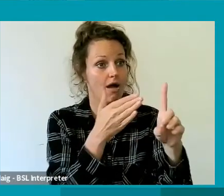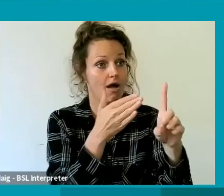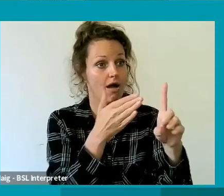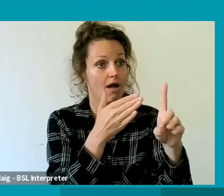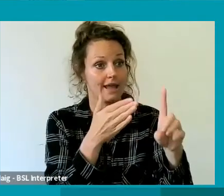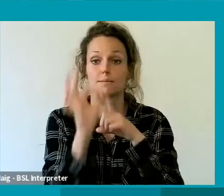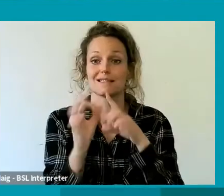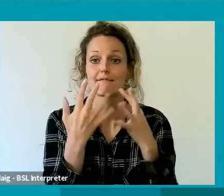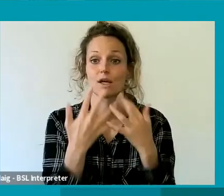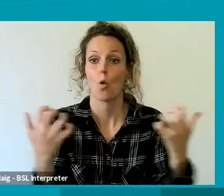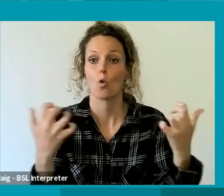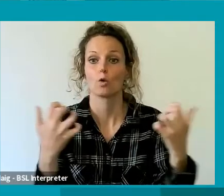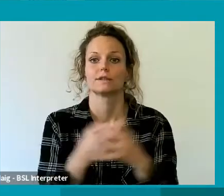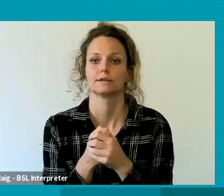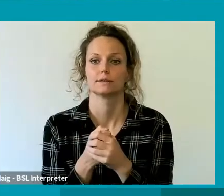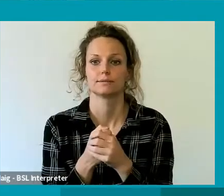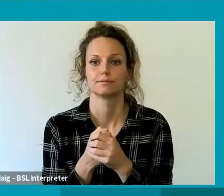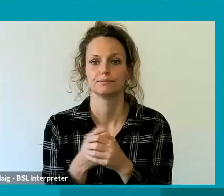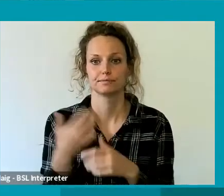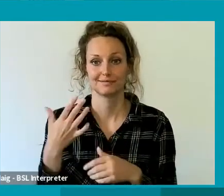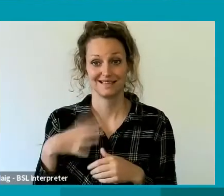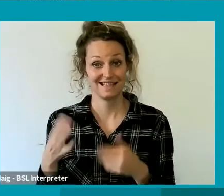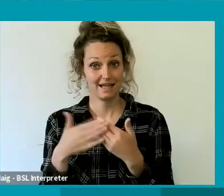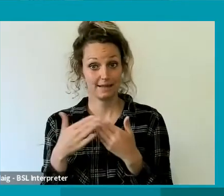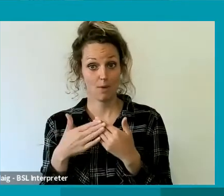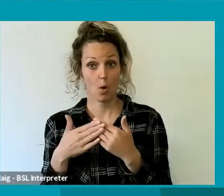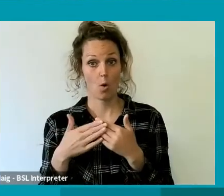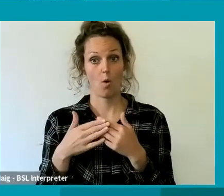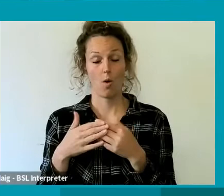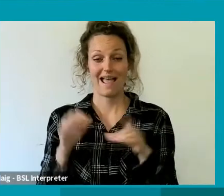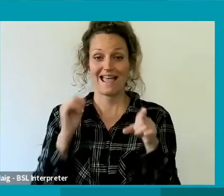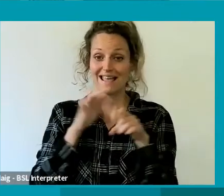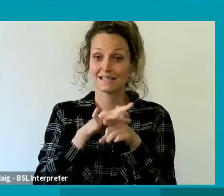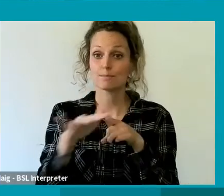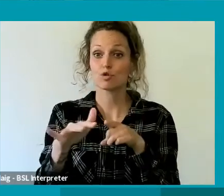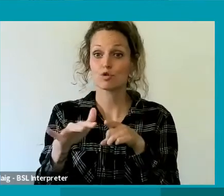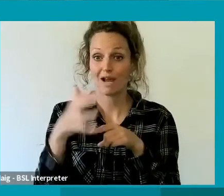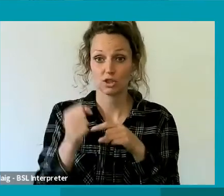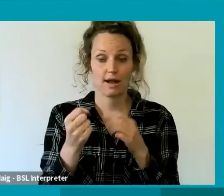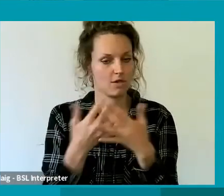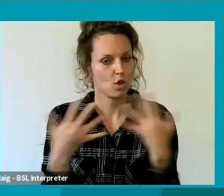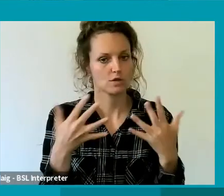If you need more inspiration, we have got a whole stack of resources on